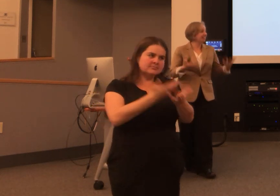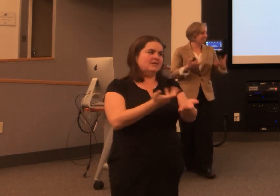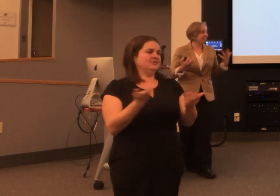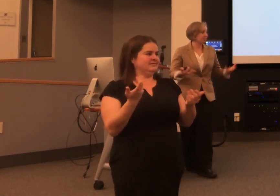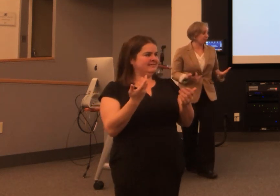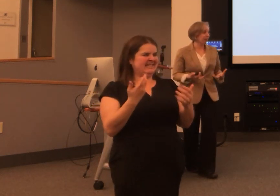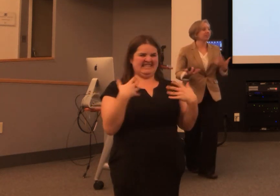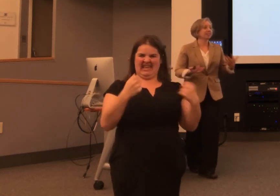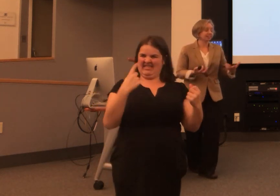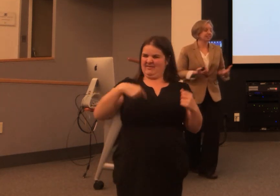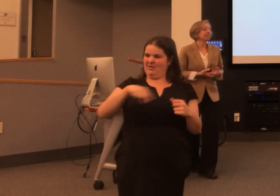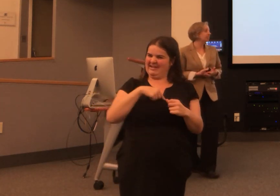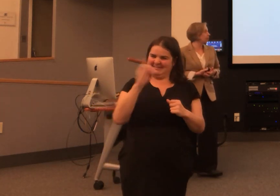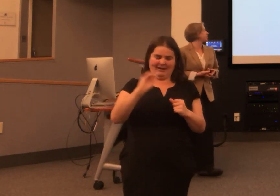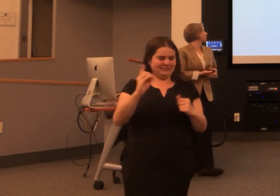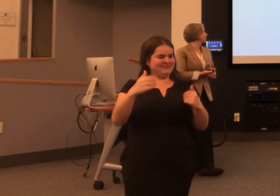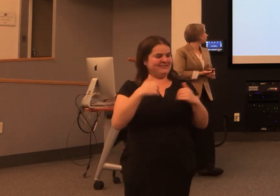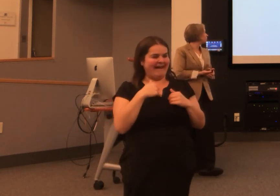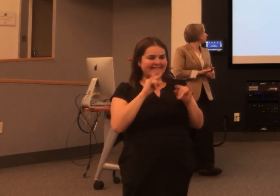to have lots of parody and commentary.